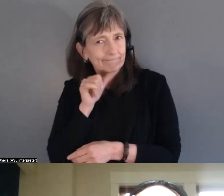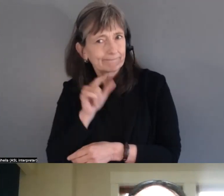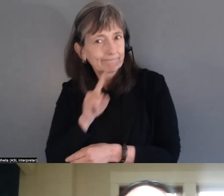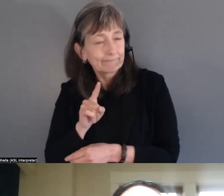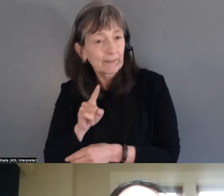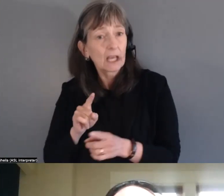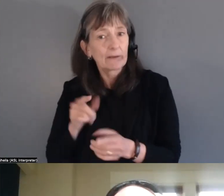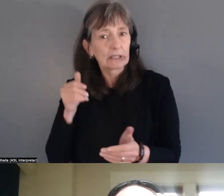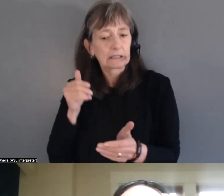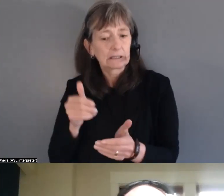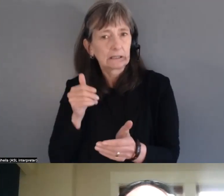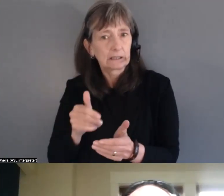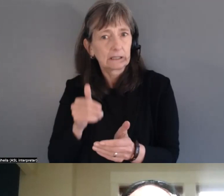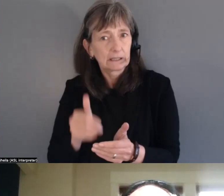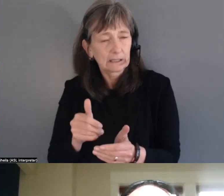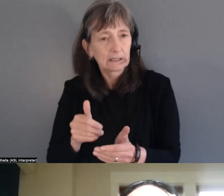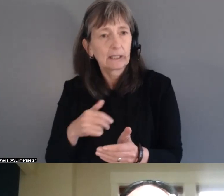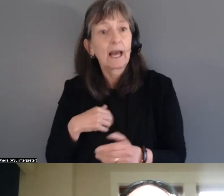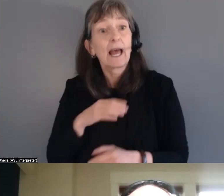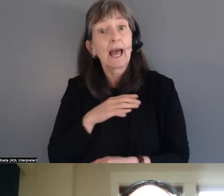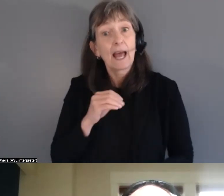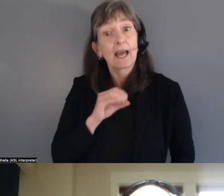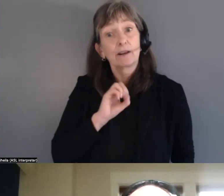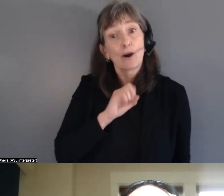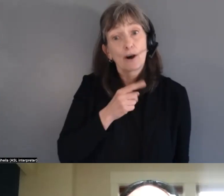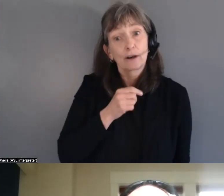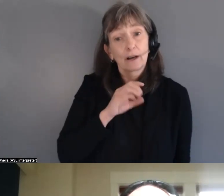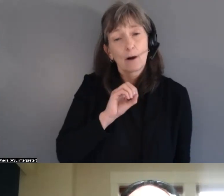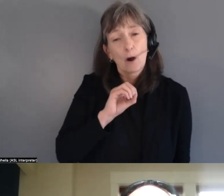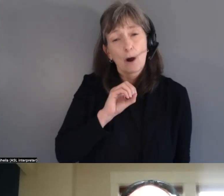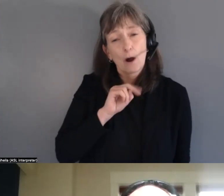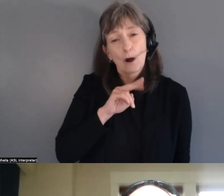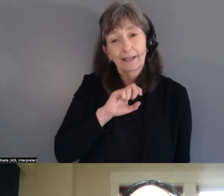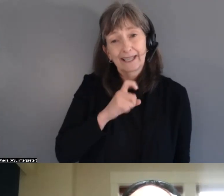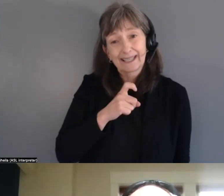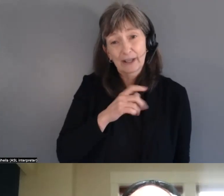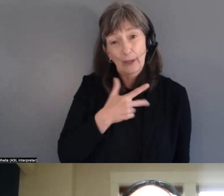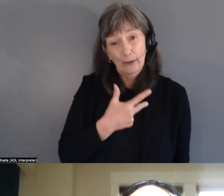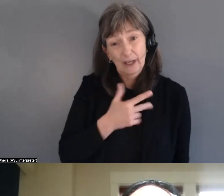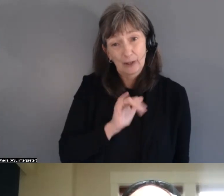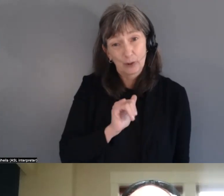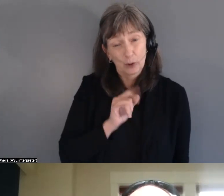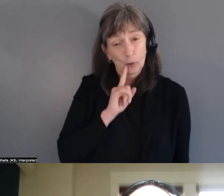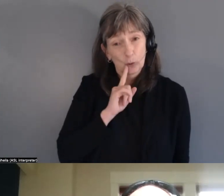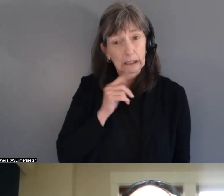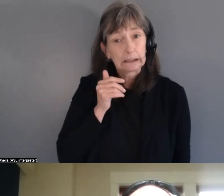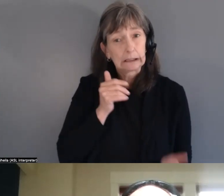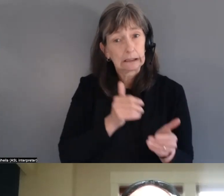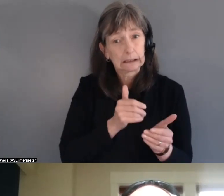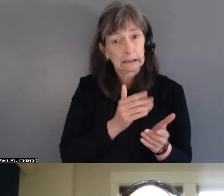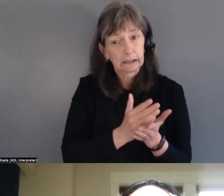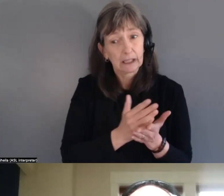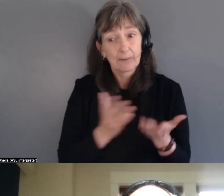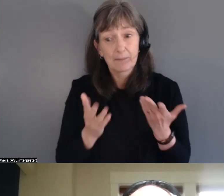and the move to ONIX 3 as well, whether or not there is that feeling of pressure at all in Canada